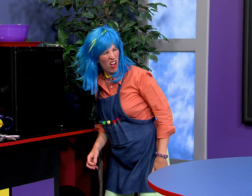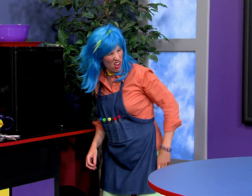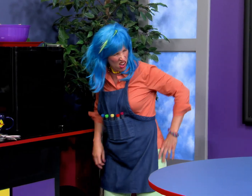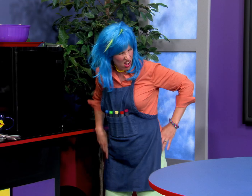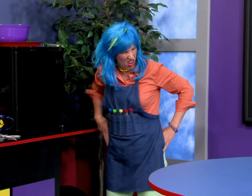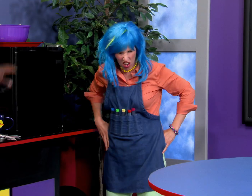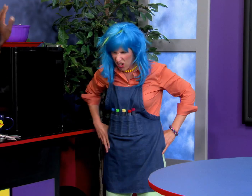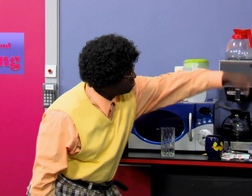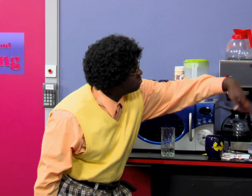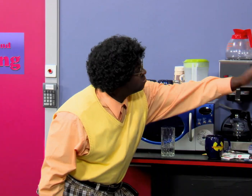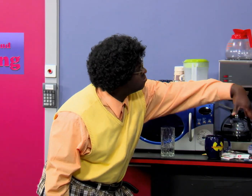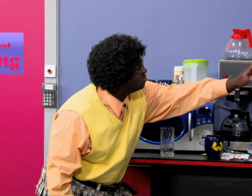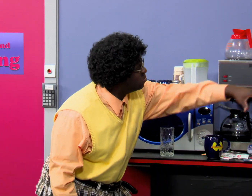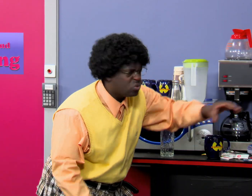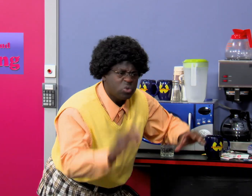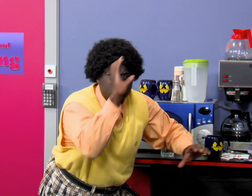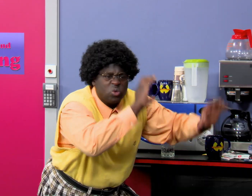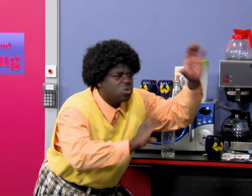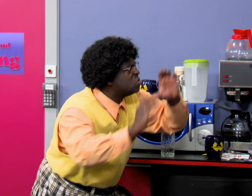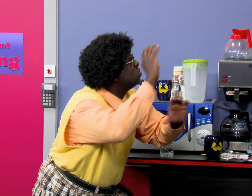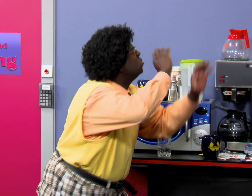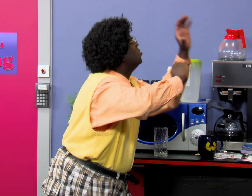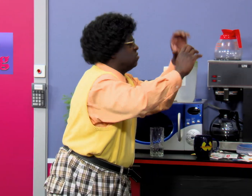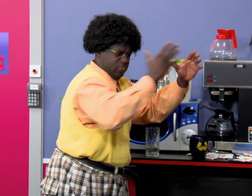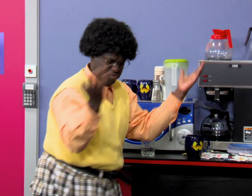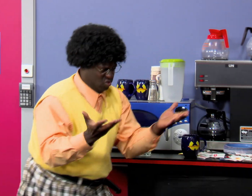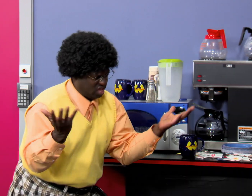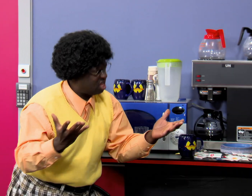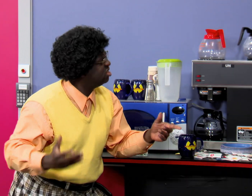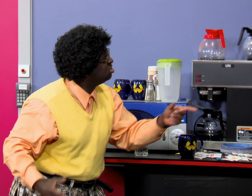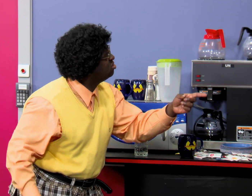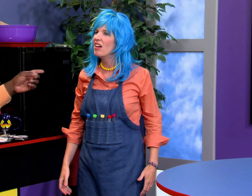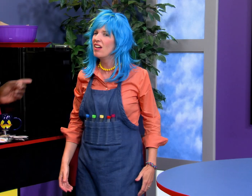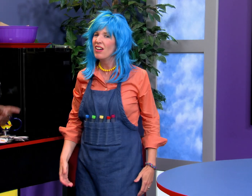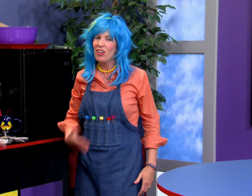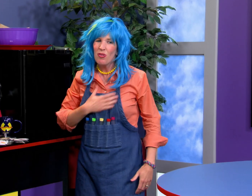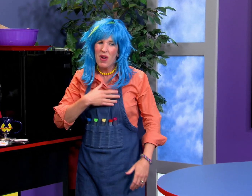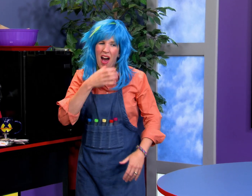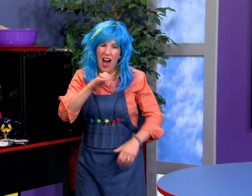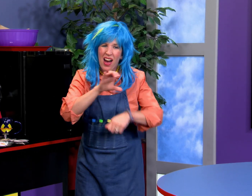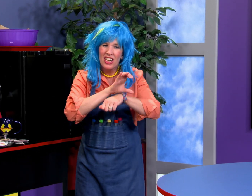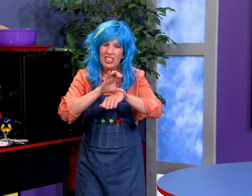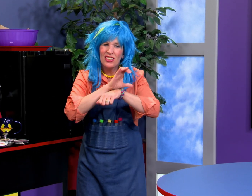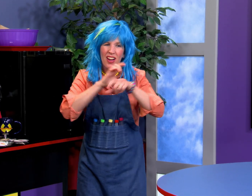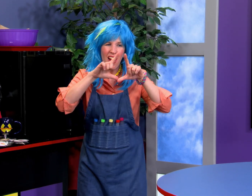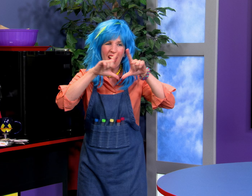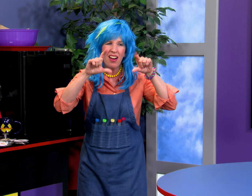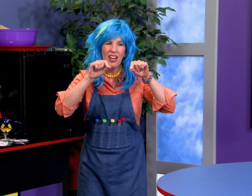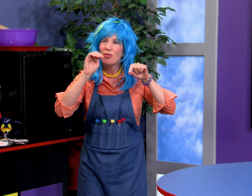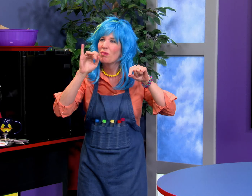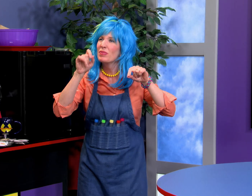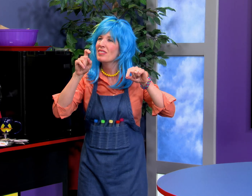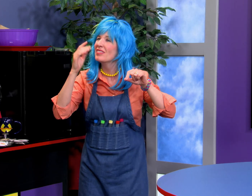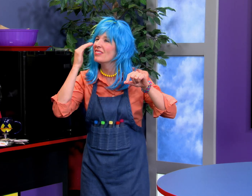HUH. UM, HEY, WHAT ARE YOU LOOKING FOR? MY COCOA.